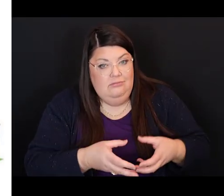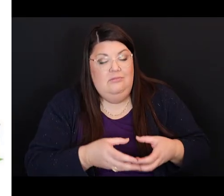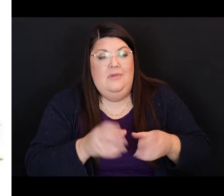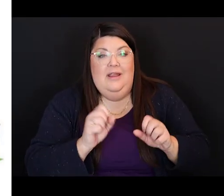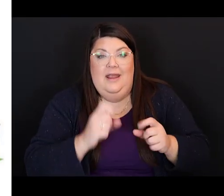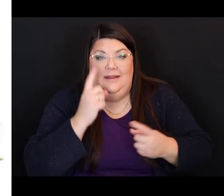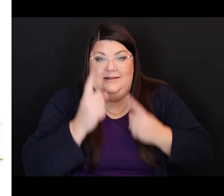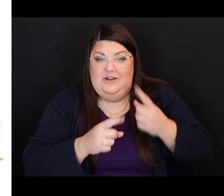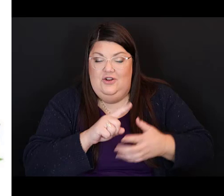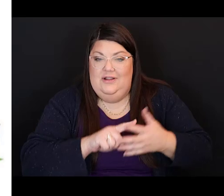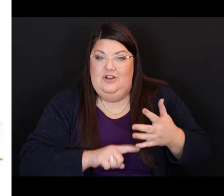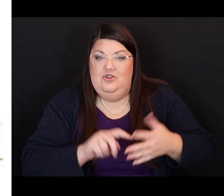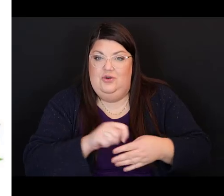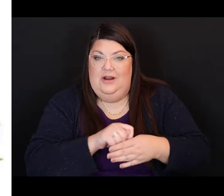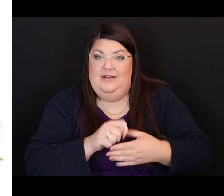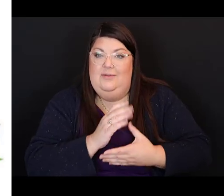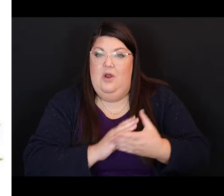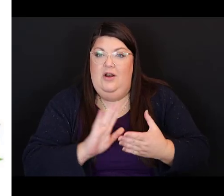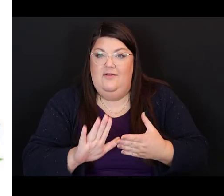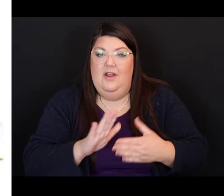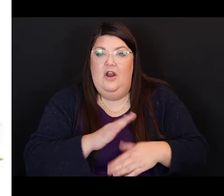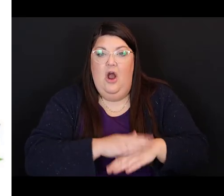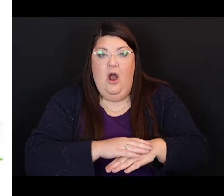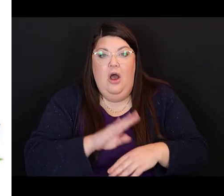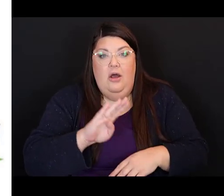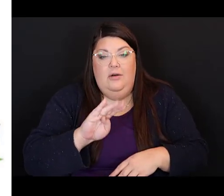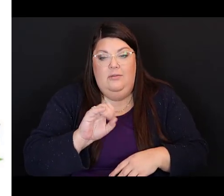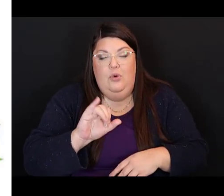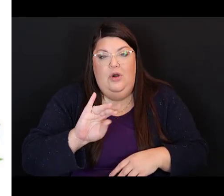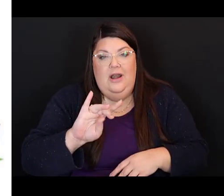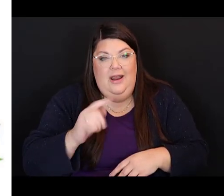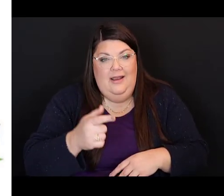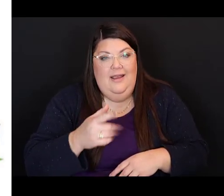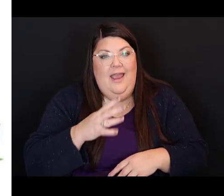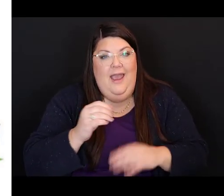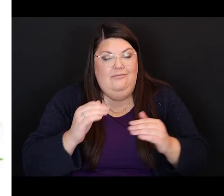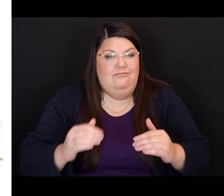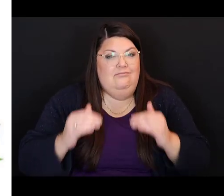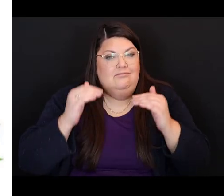really consider these trainings as part of their onboarding and as part of their upskilling for